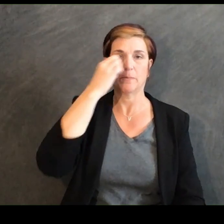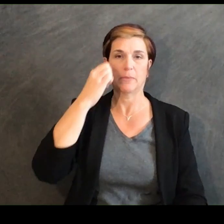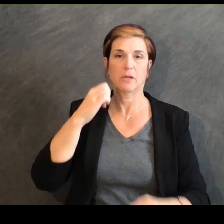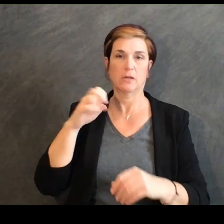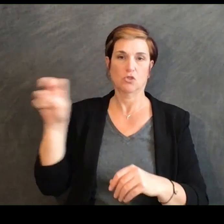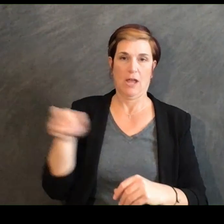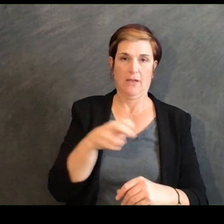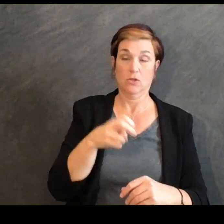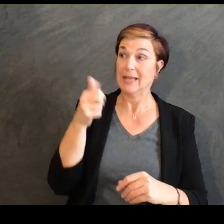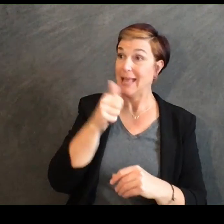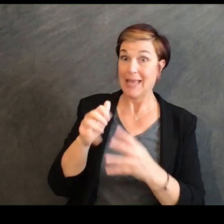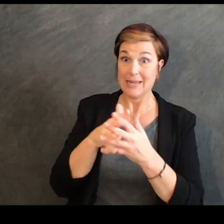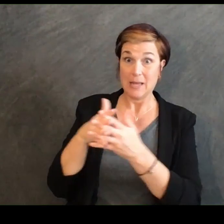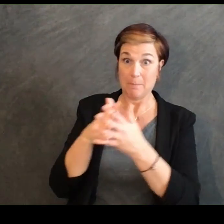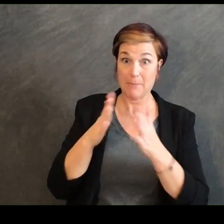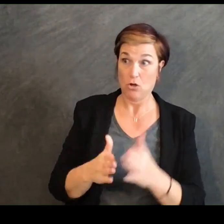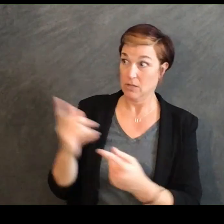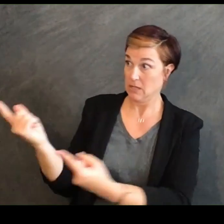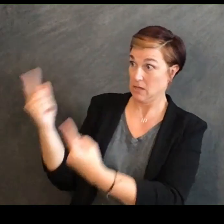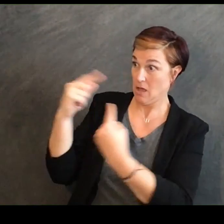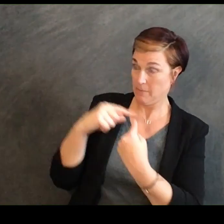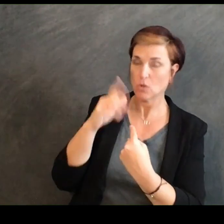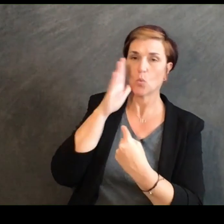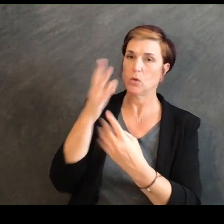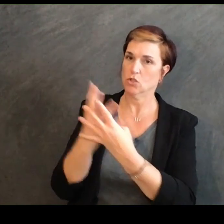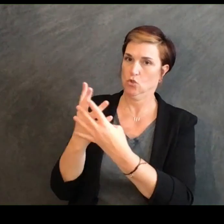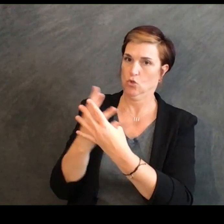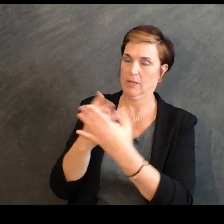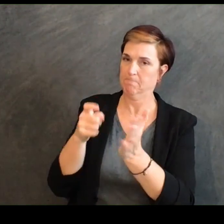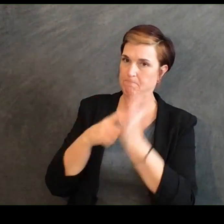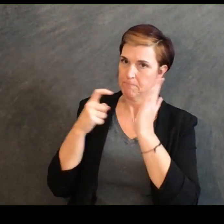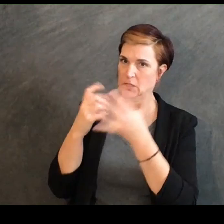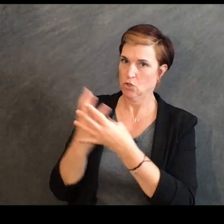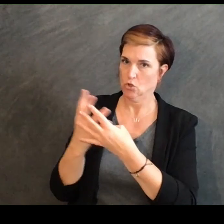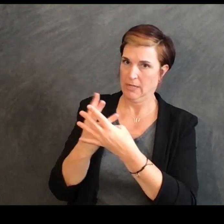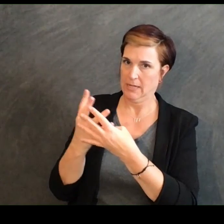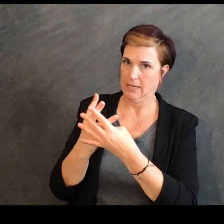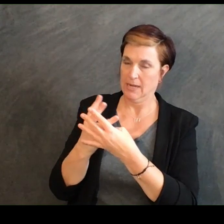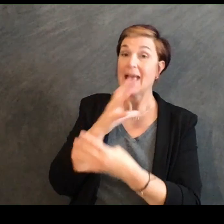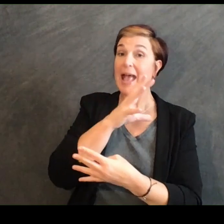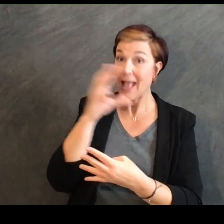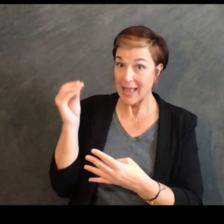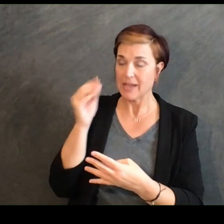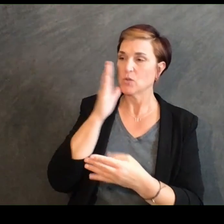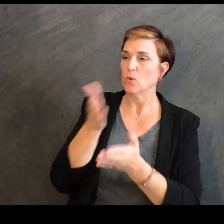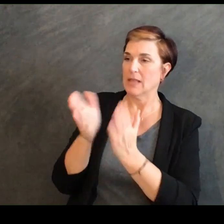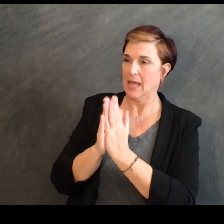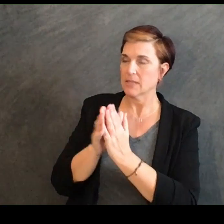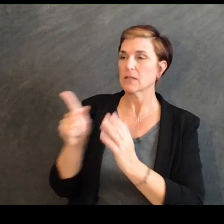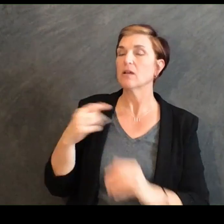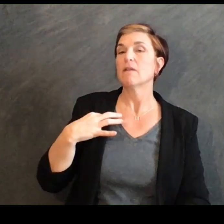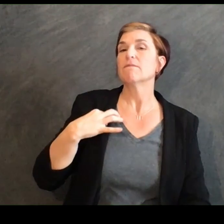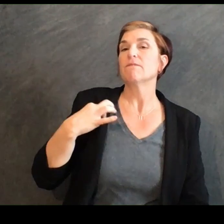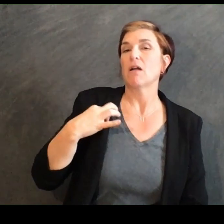screened and asked to voluntarily participate in a 14-day quarantined